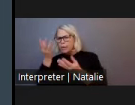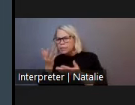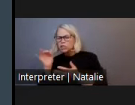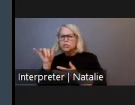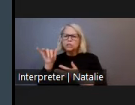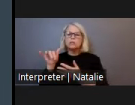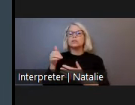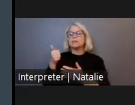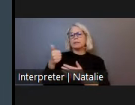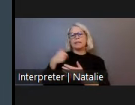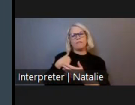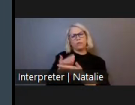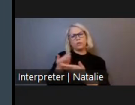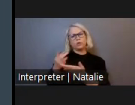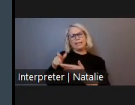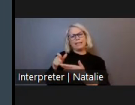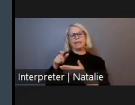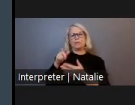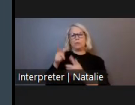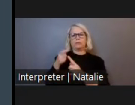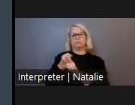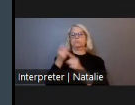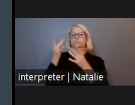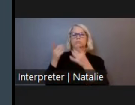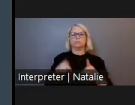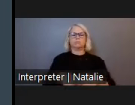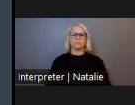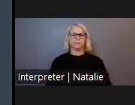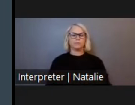they need in times of crisis.